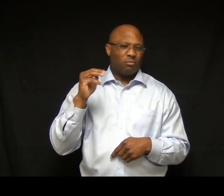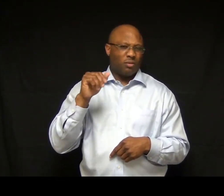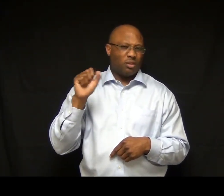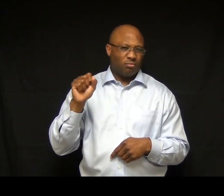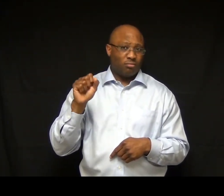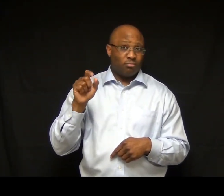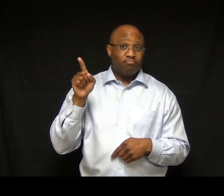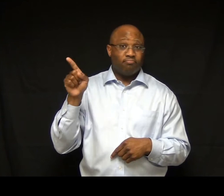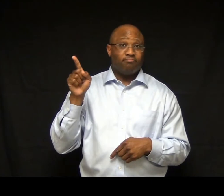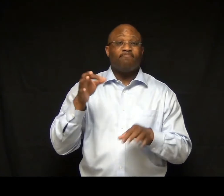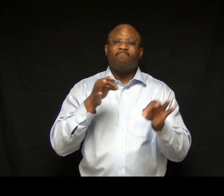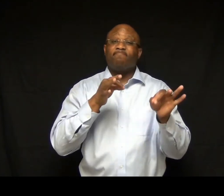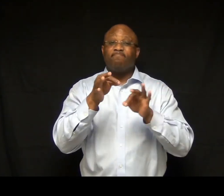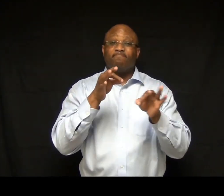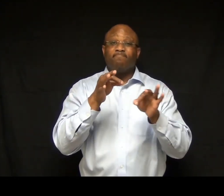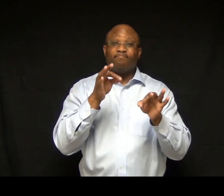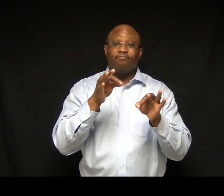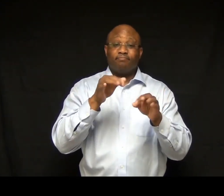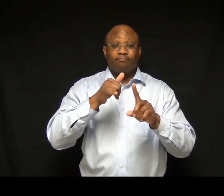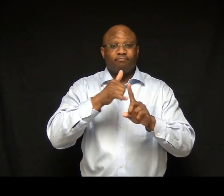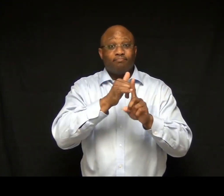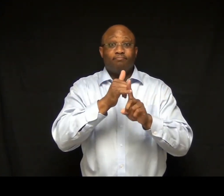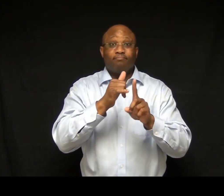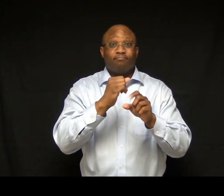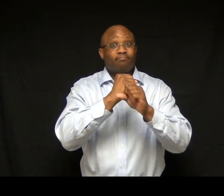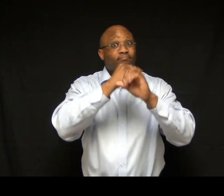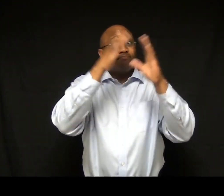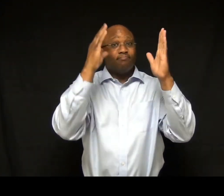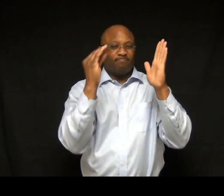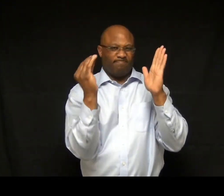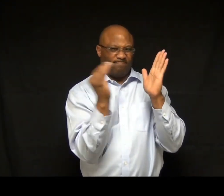definition of bullying includes